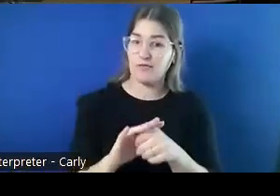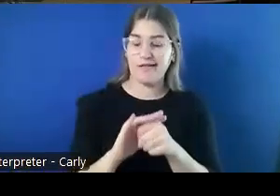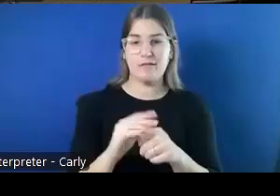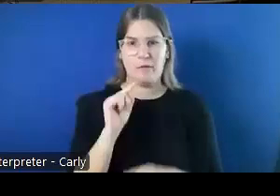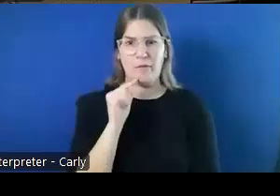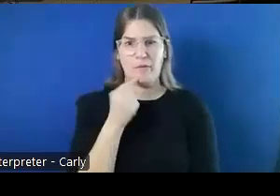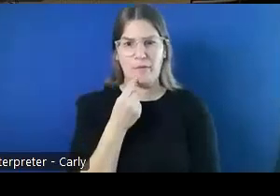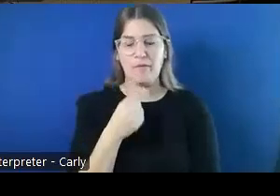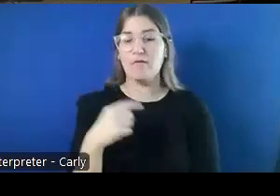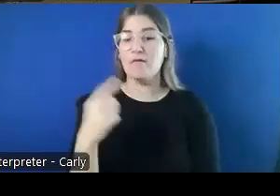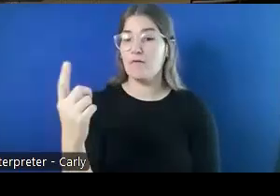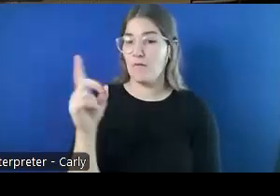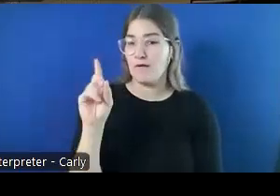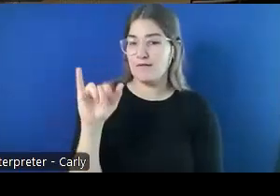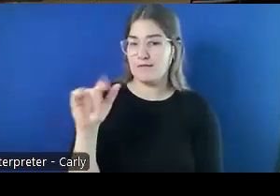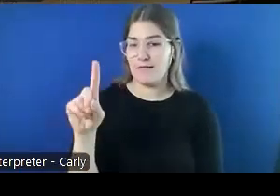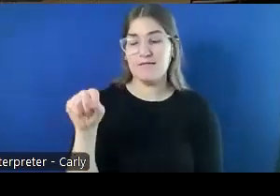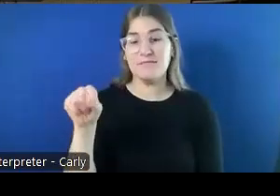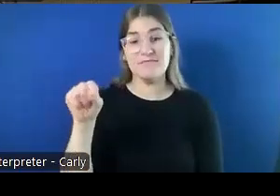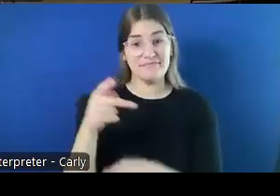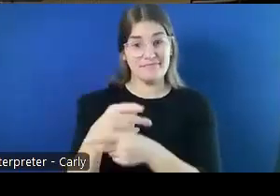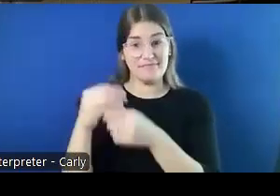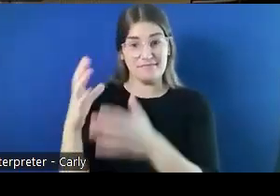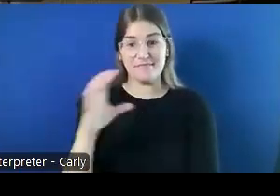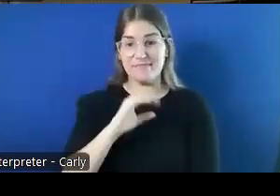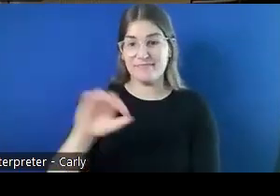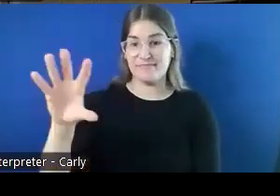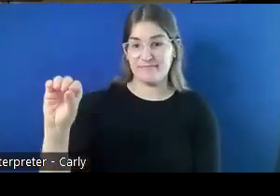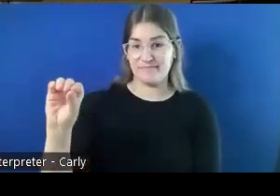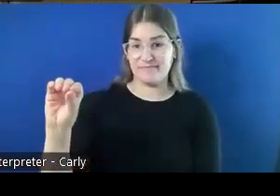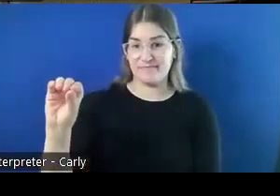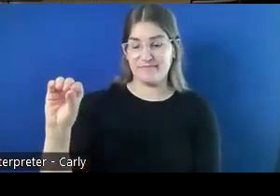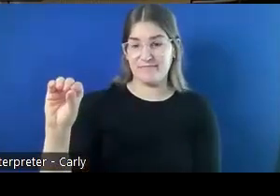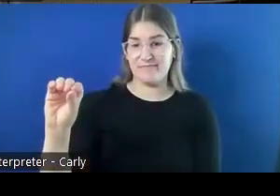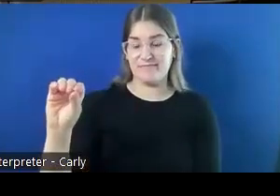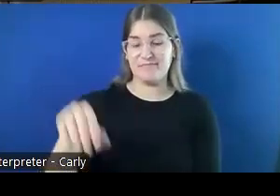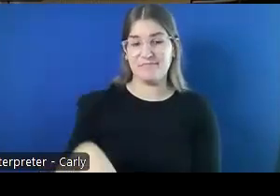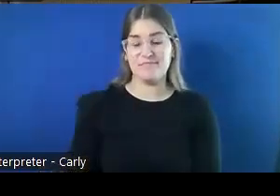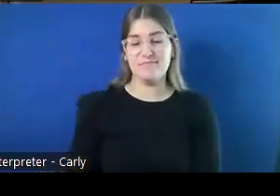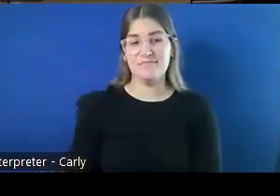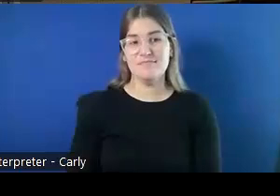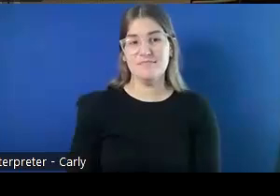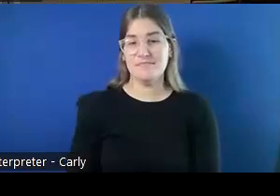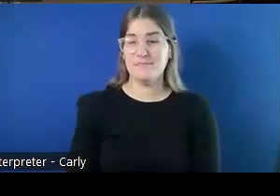diad in this study where the caregiver was 50 so um met the the that cut off you know right